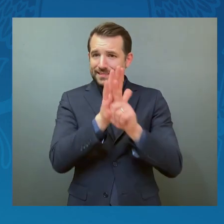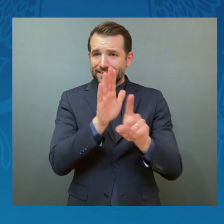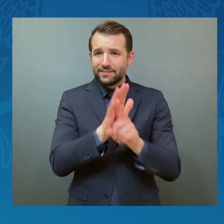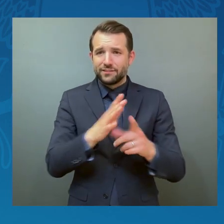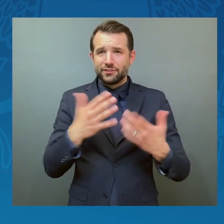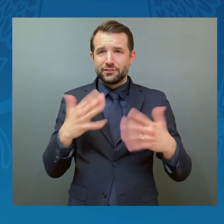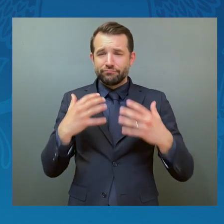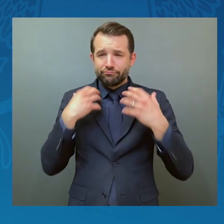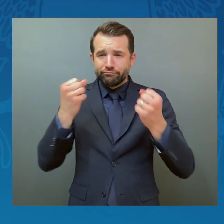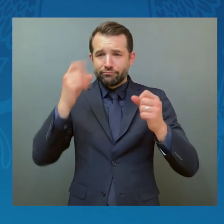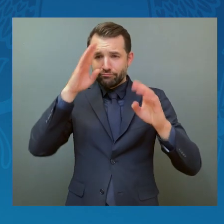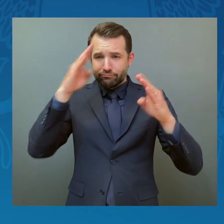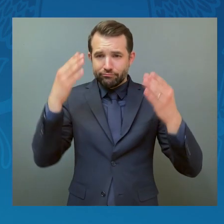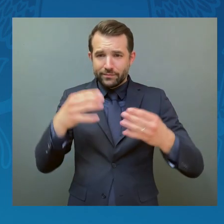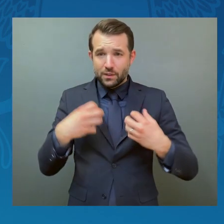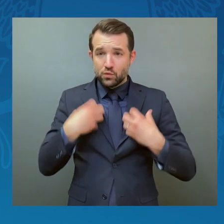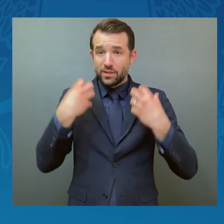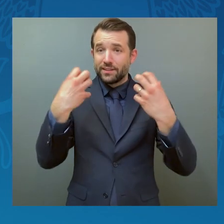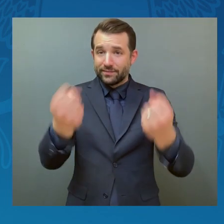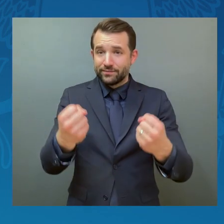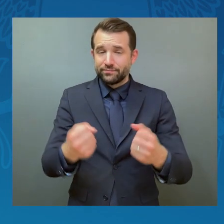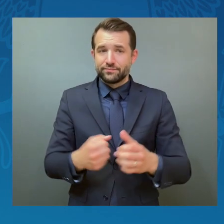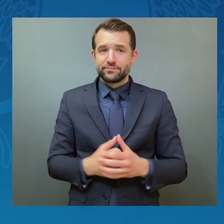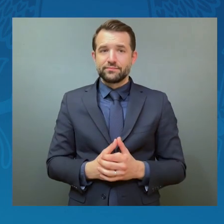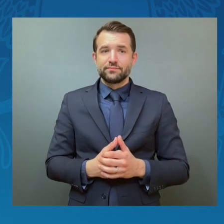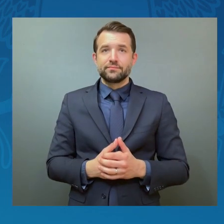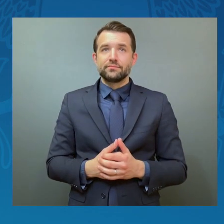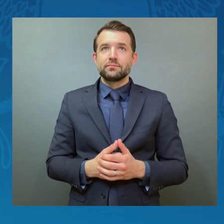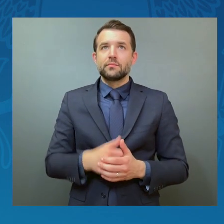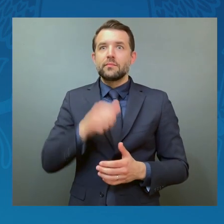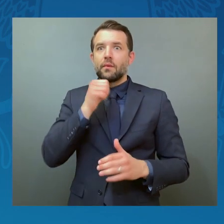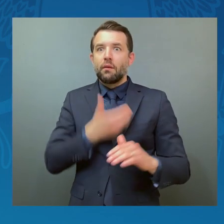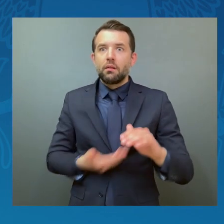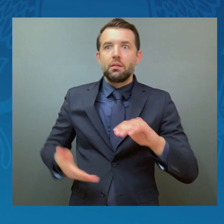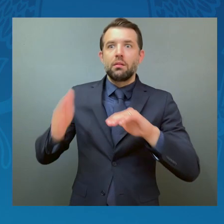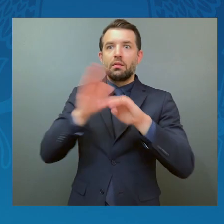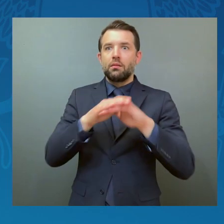and not in addition to the burden of recovery deal